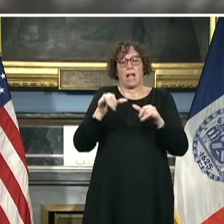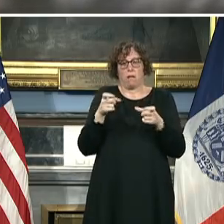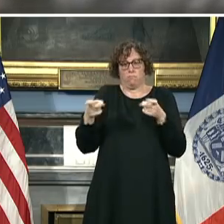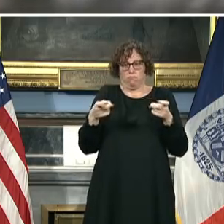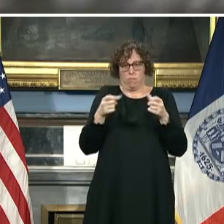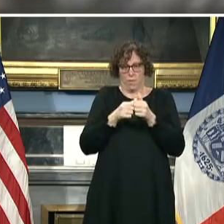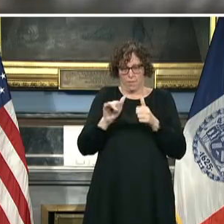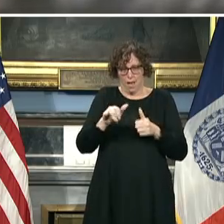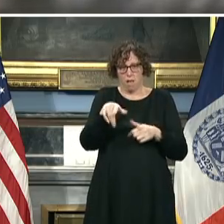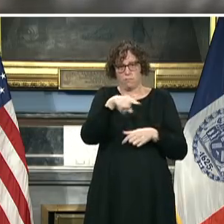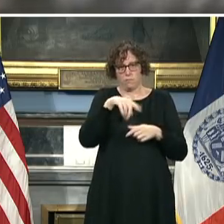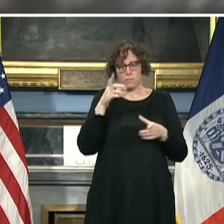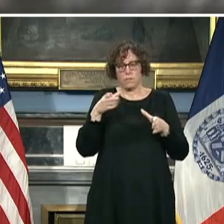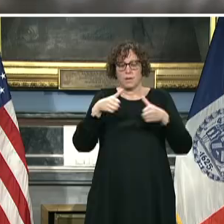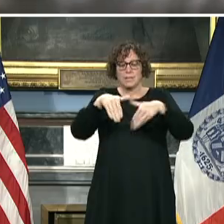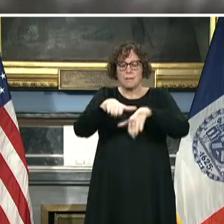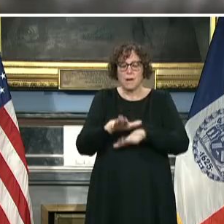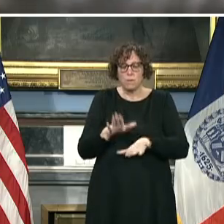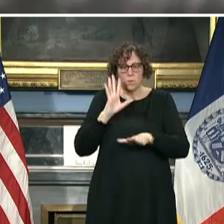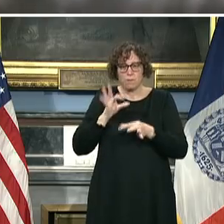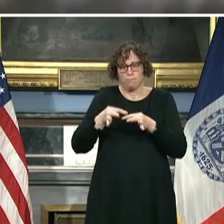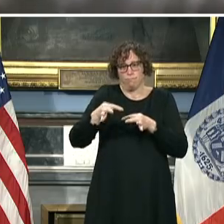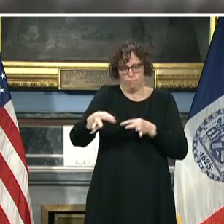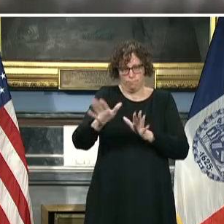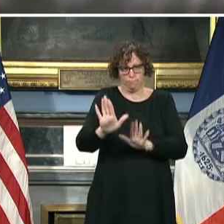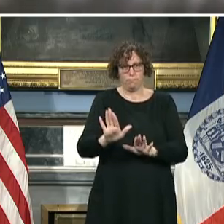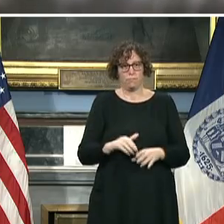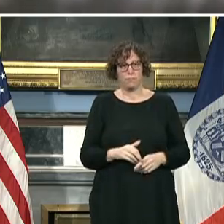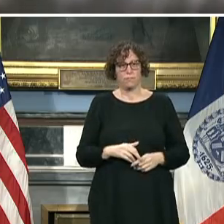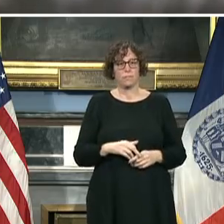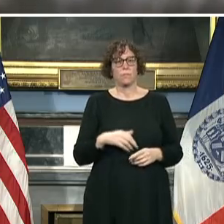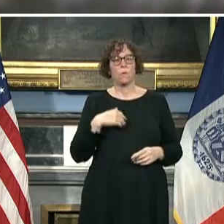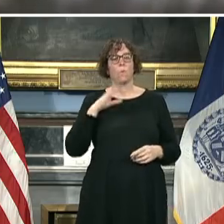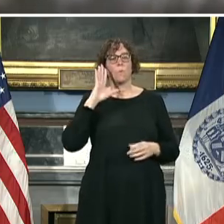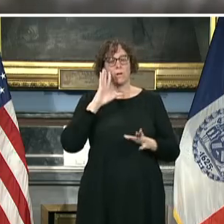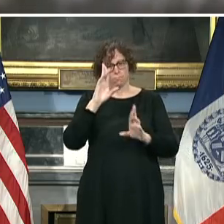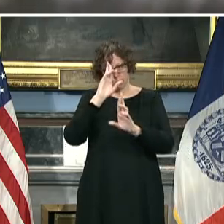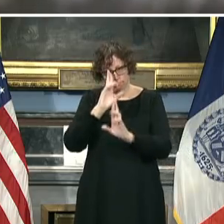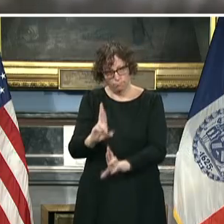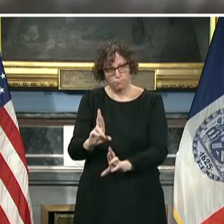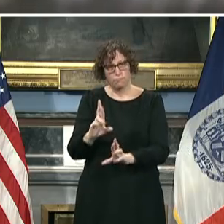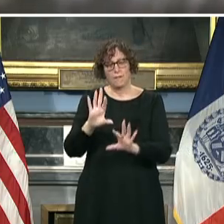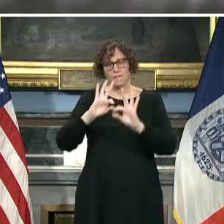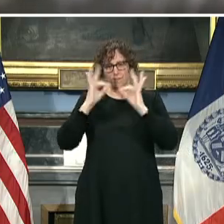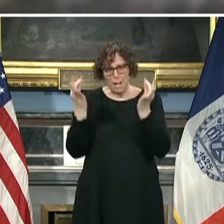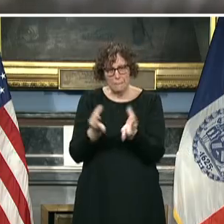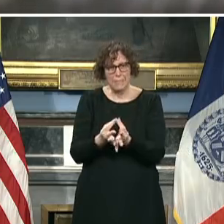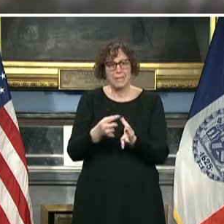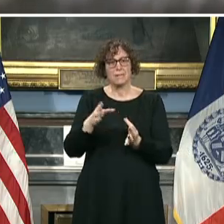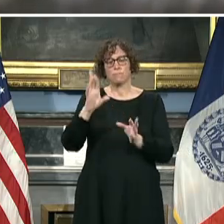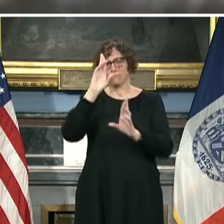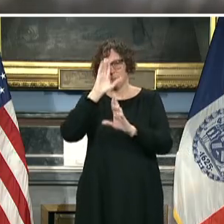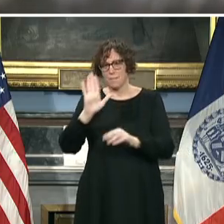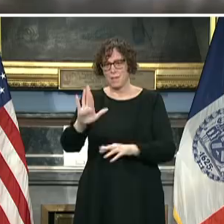YES, THERE WILL BE DELAYS BECAUSE OF THE INTENSITY OF THIS CRISIS. WE'RE GOING TO TRY AND TREAT EVERY FAMILY WITH DIGNITY, RESPECT,